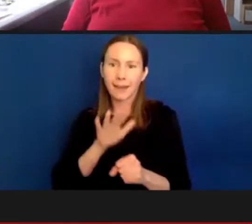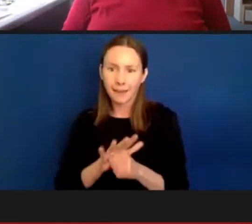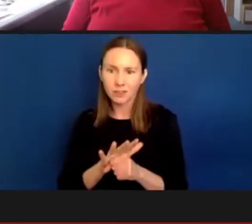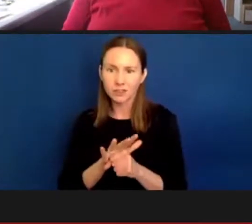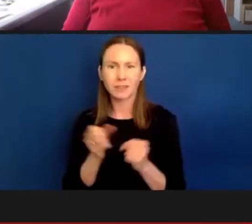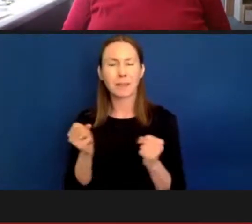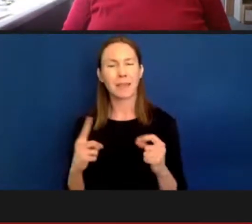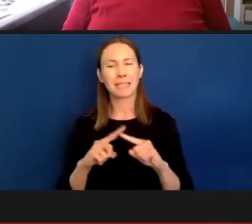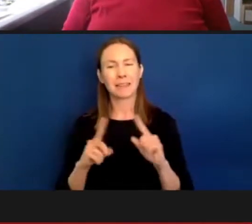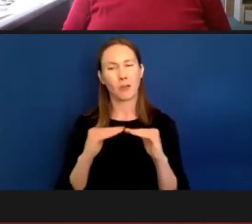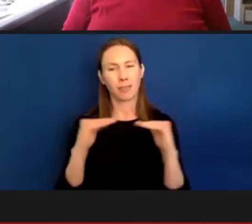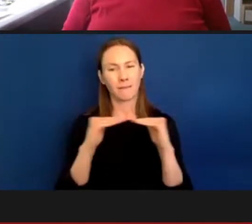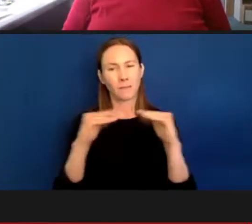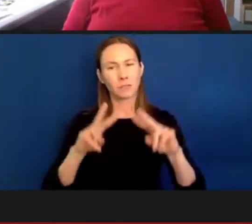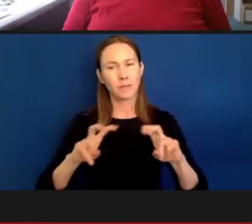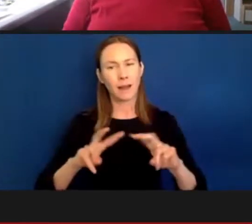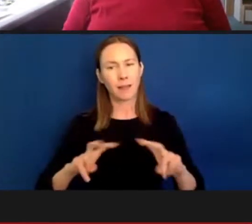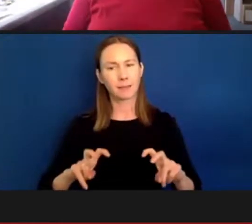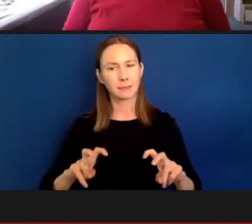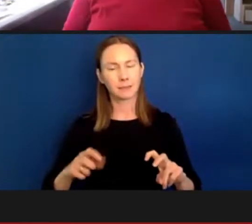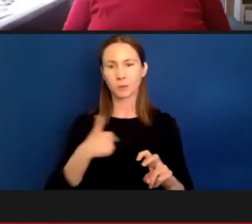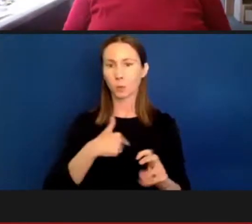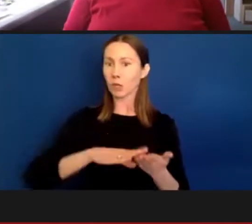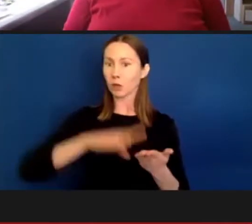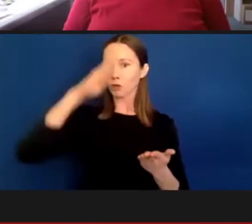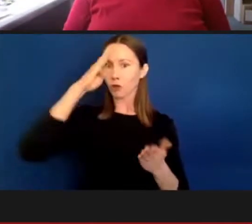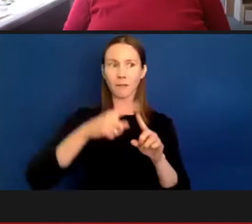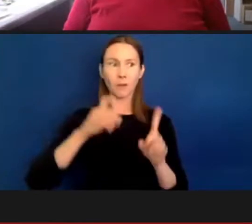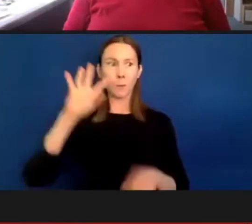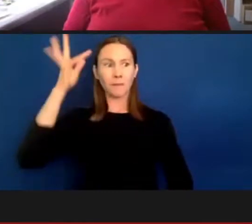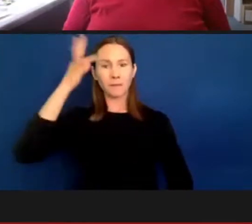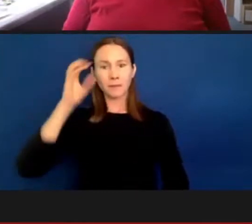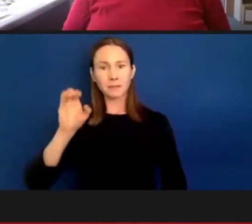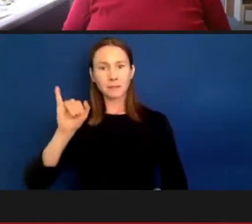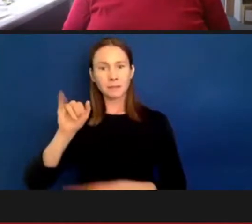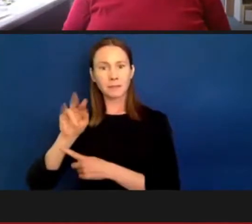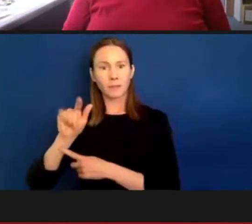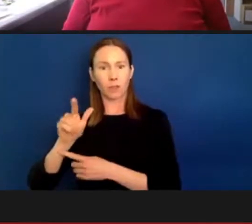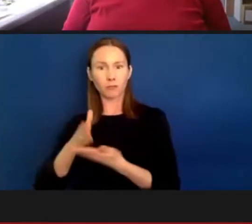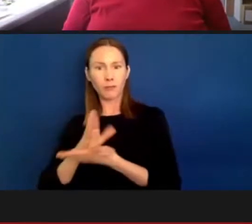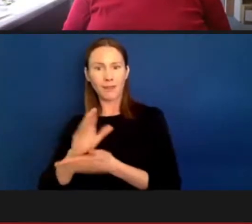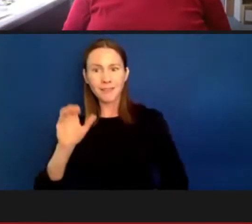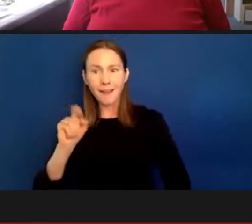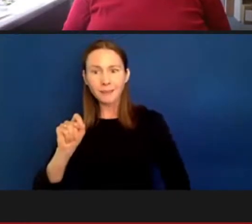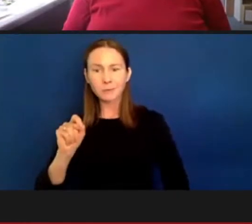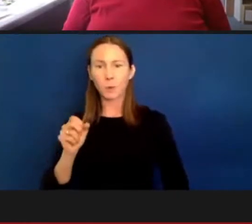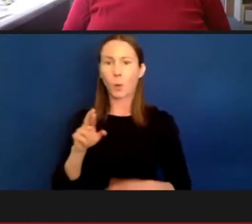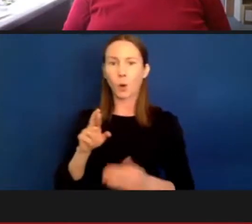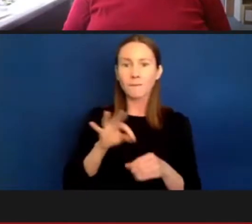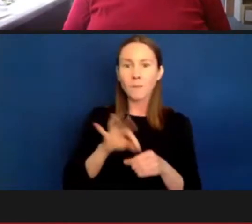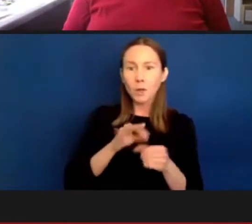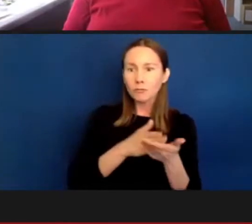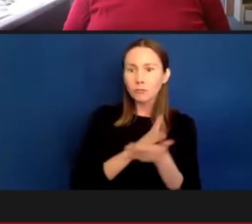If we learned from the Federal Civil Rights Act, or learned from Voting Rights Act, et cetera, et cetera.